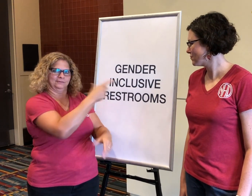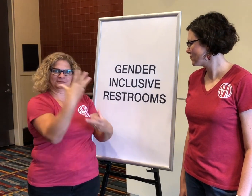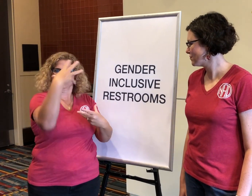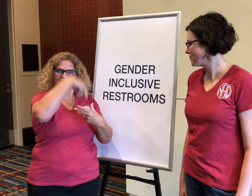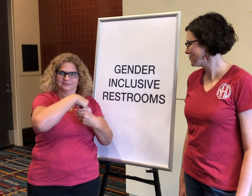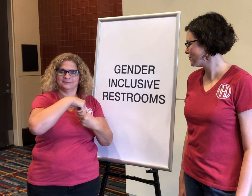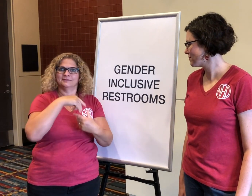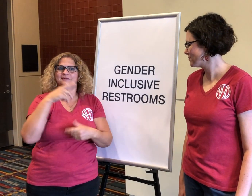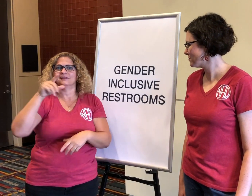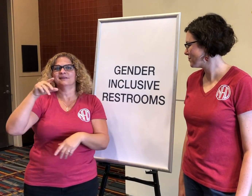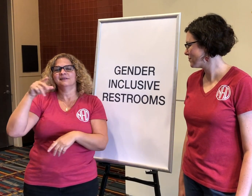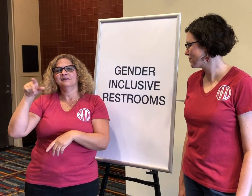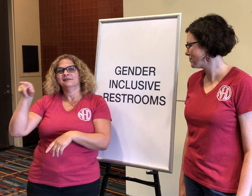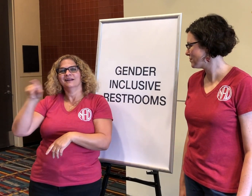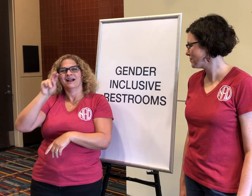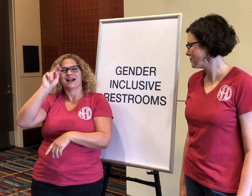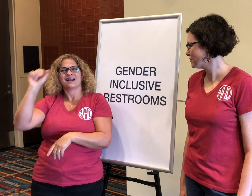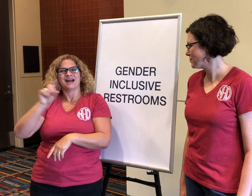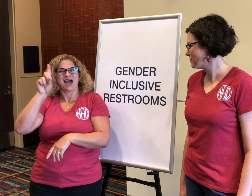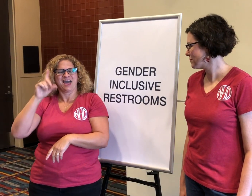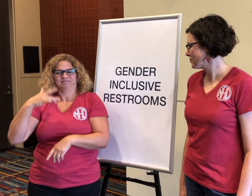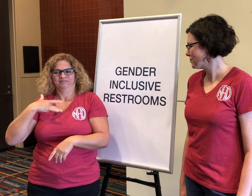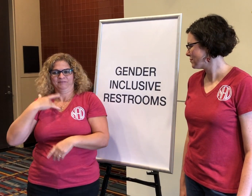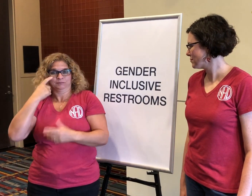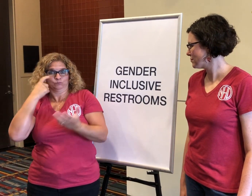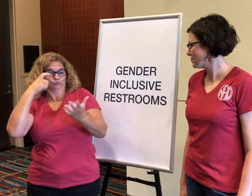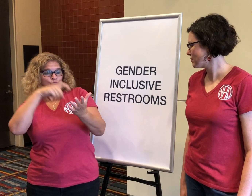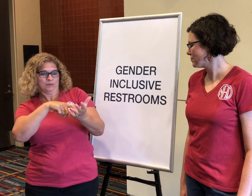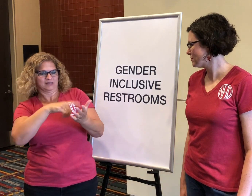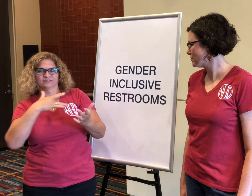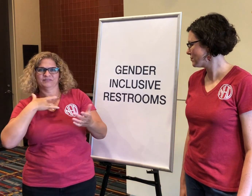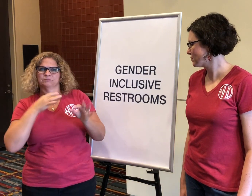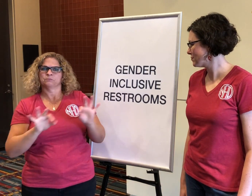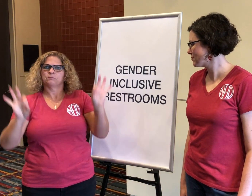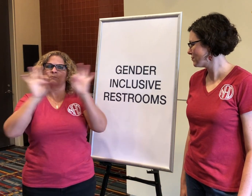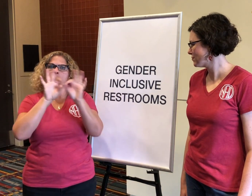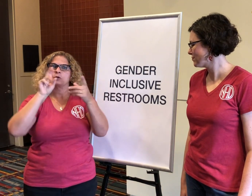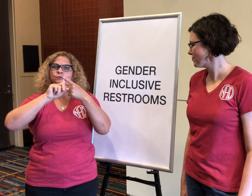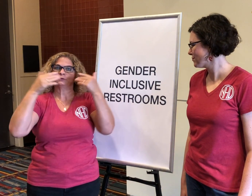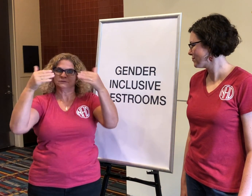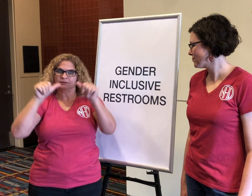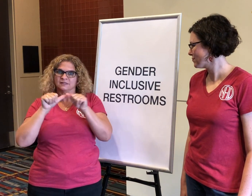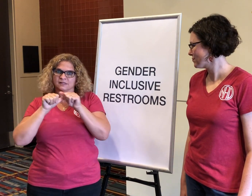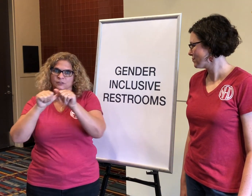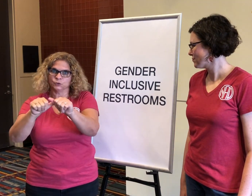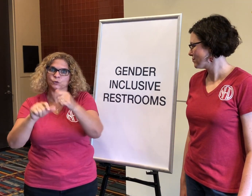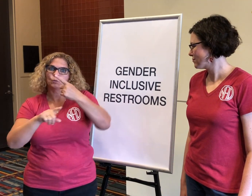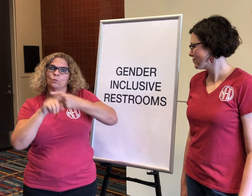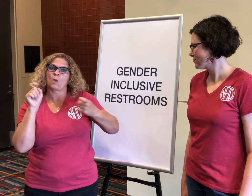back to its previous policies. The NAD felt it was important to recognize the change and to